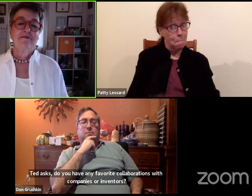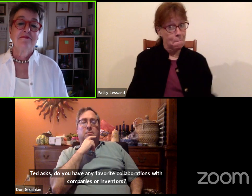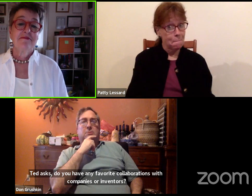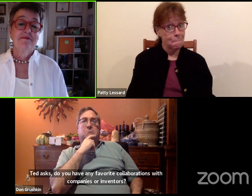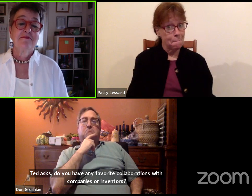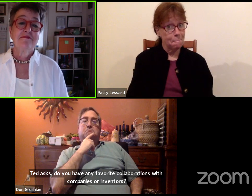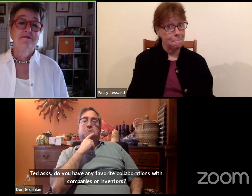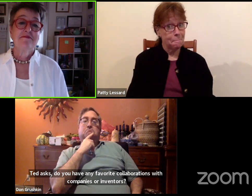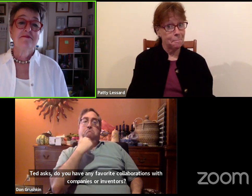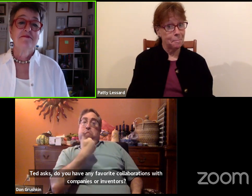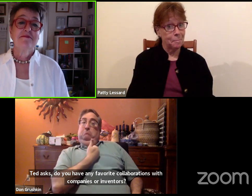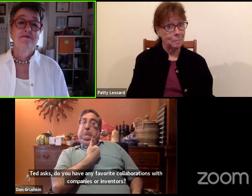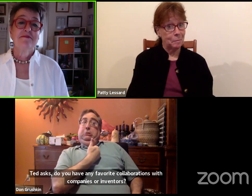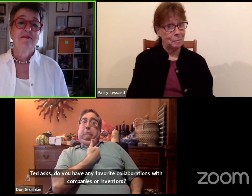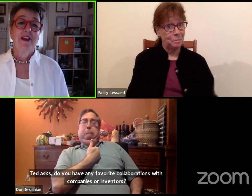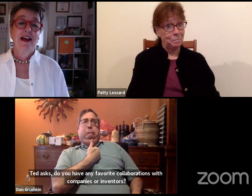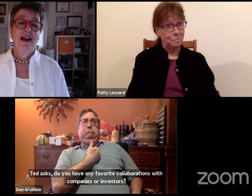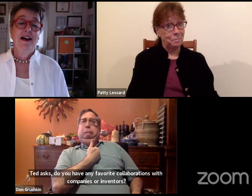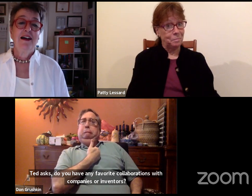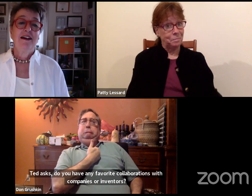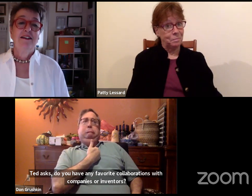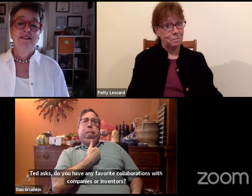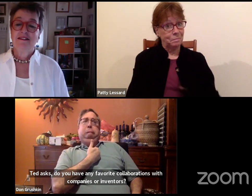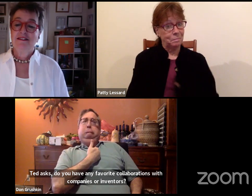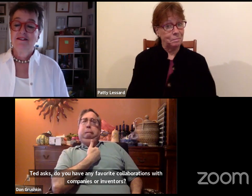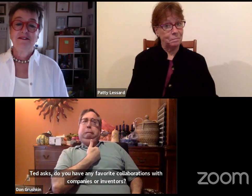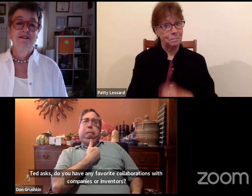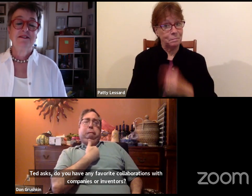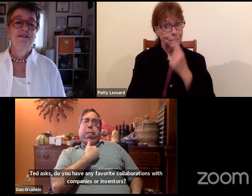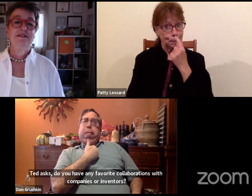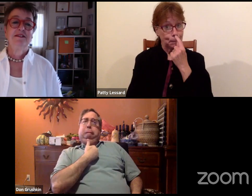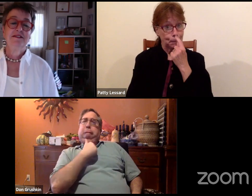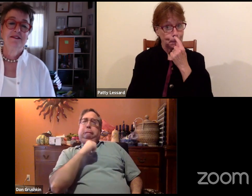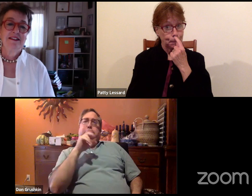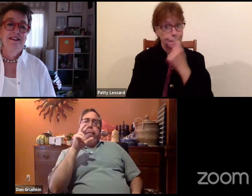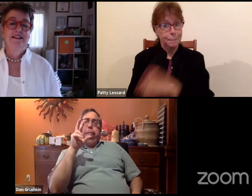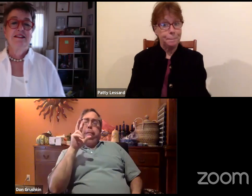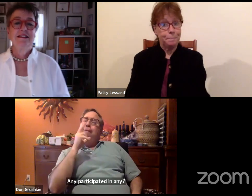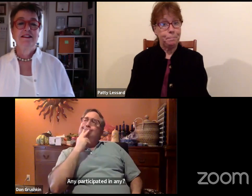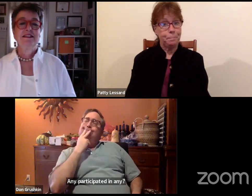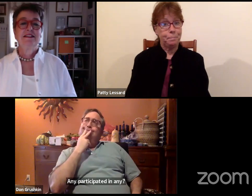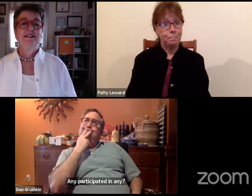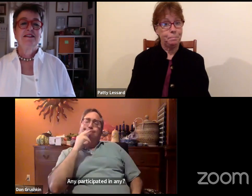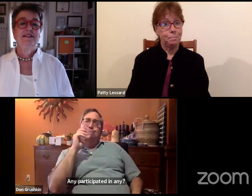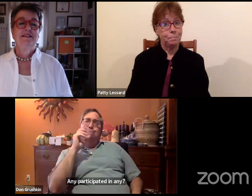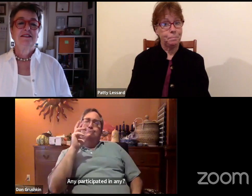do you have any favorite collaborations with companies or inventors? Any participated in any?